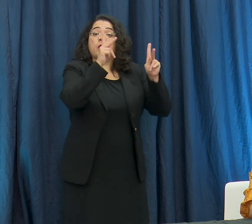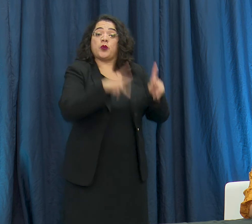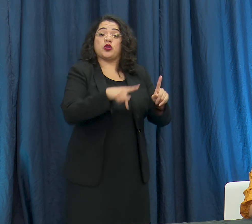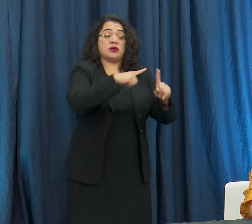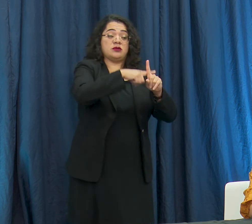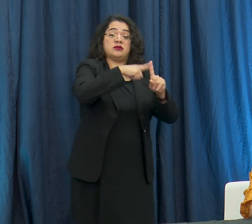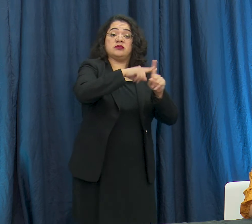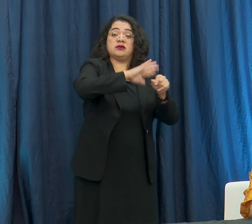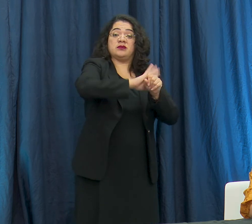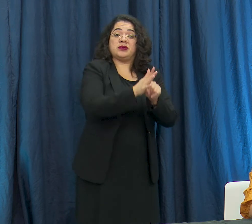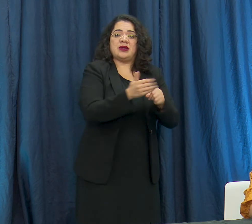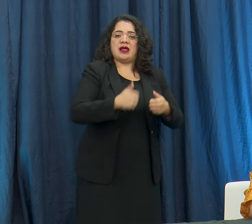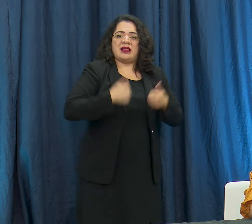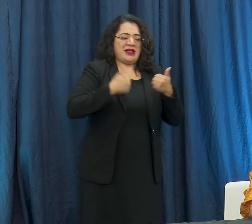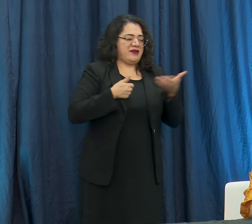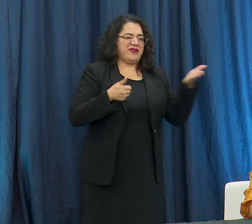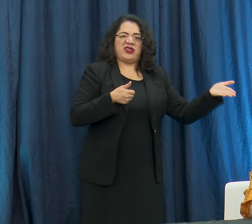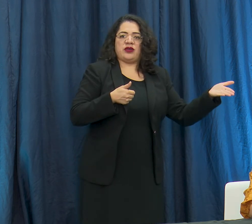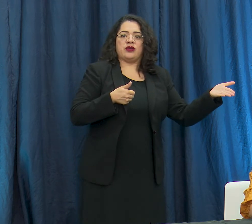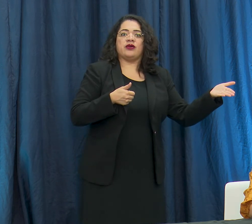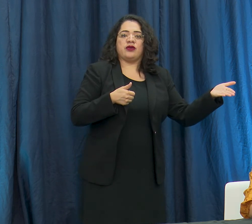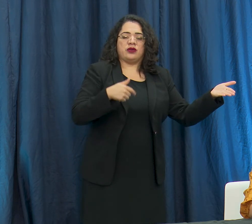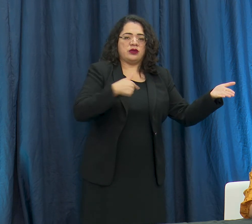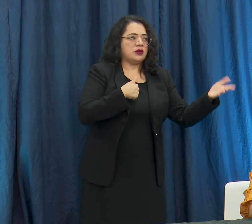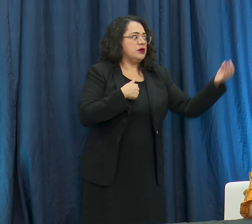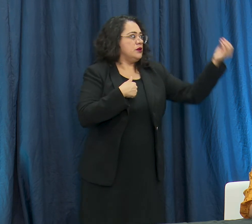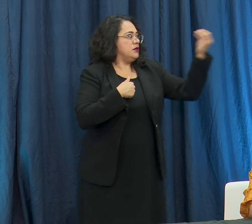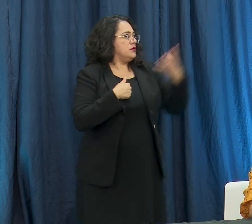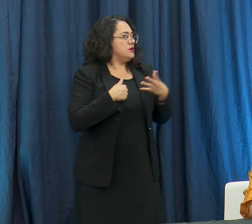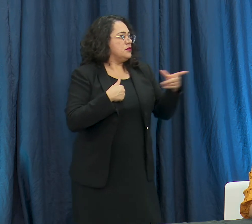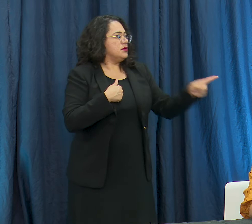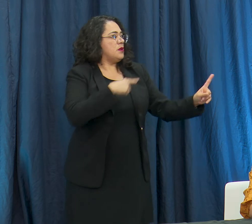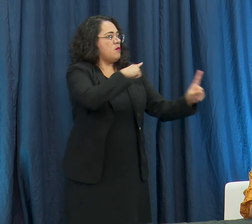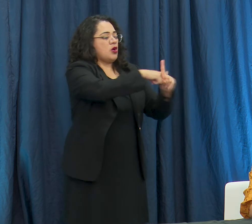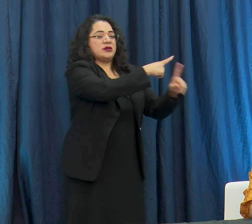a persona que vive con covertly a scene where they assume con Kui